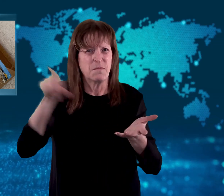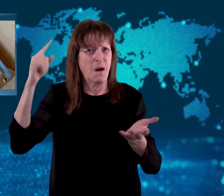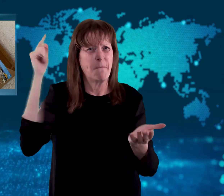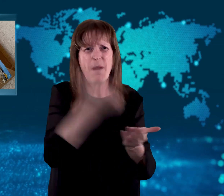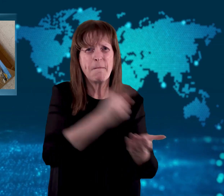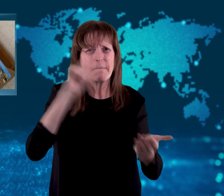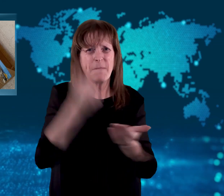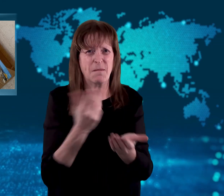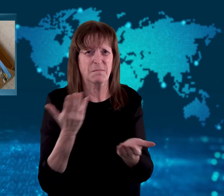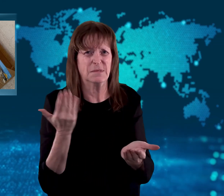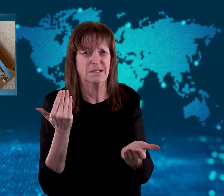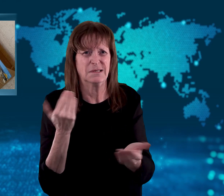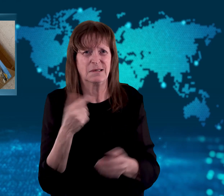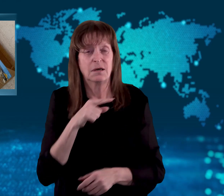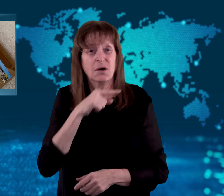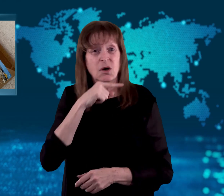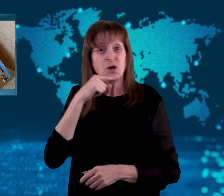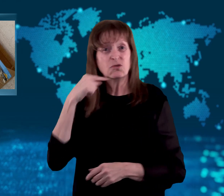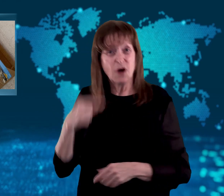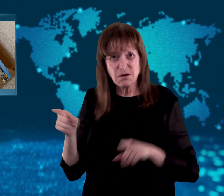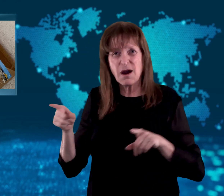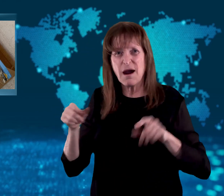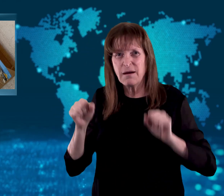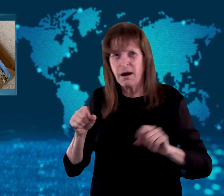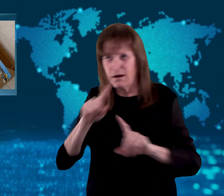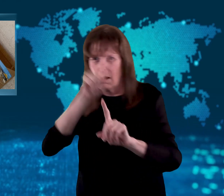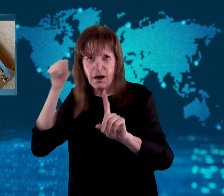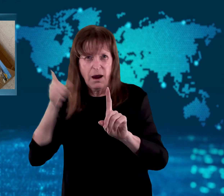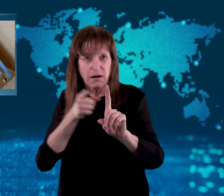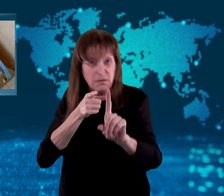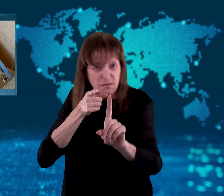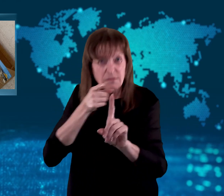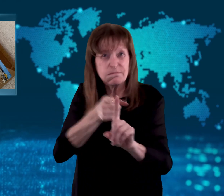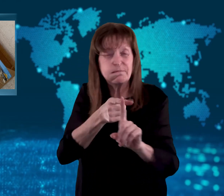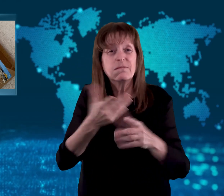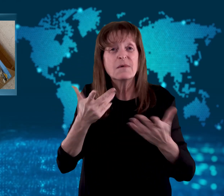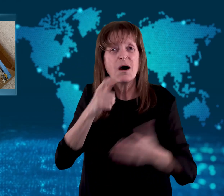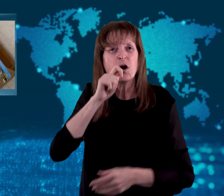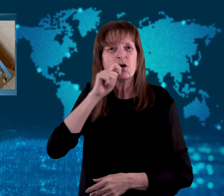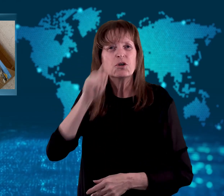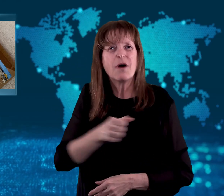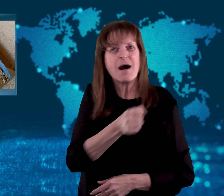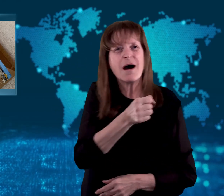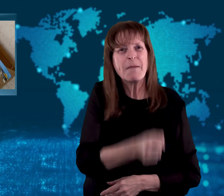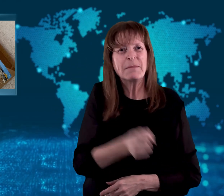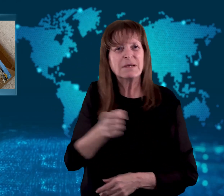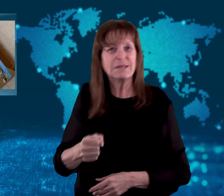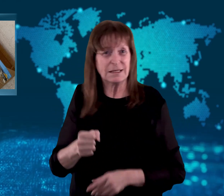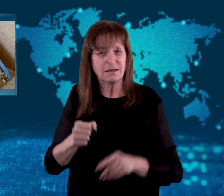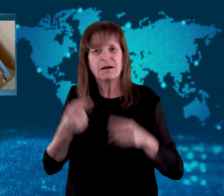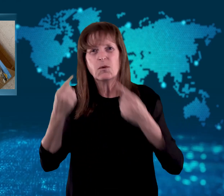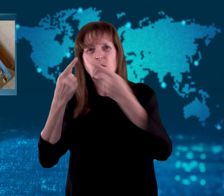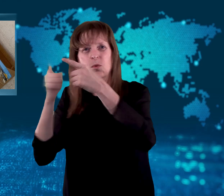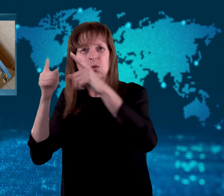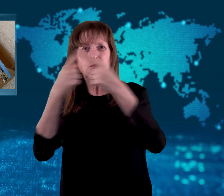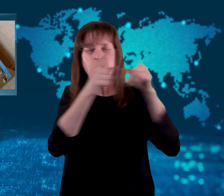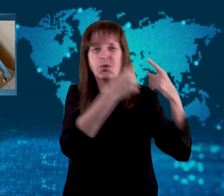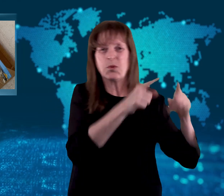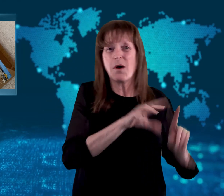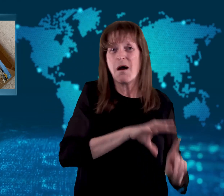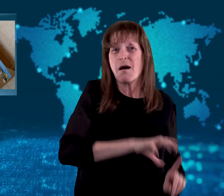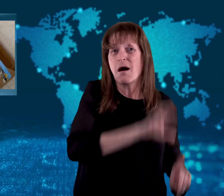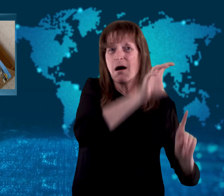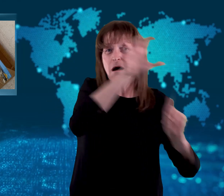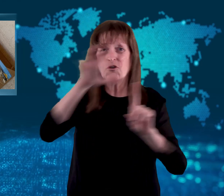Russia may have found ways to "target" Ukraine's embassies in other countries.